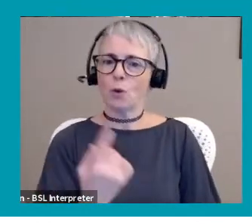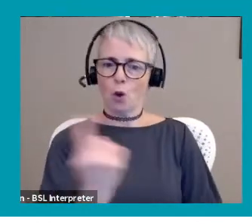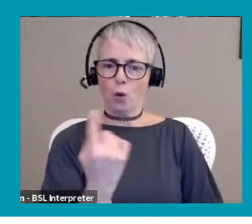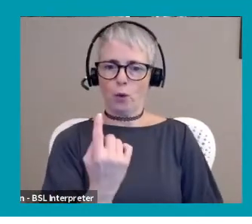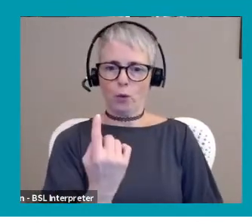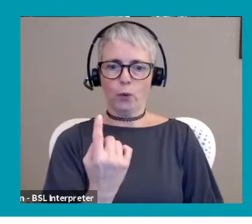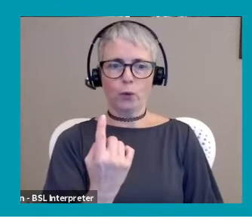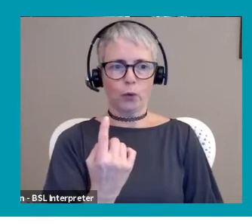score out of five.